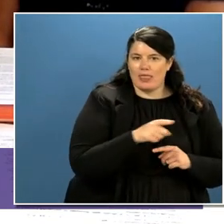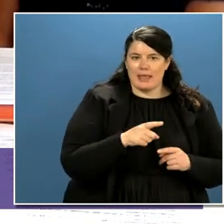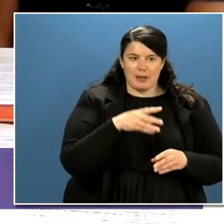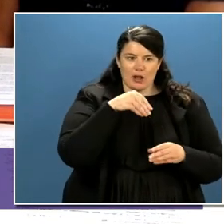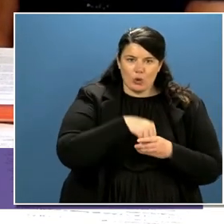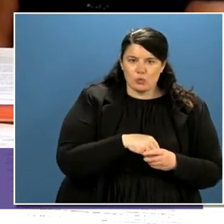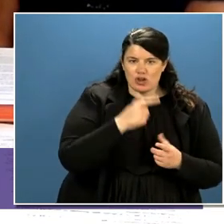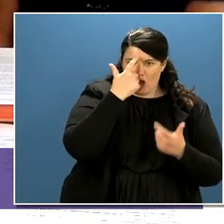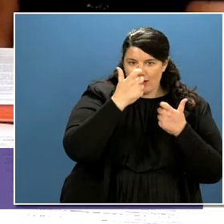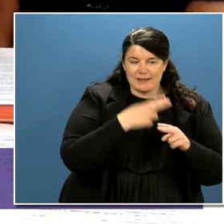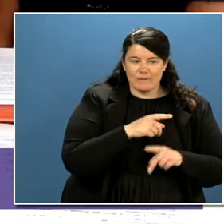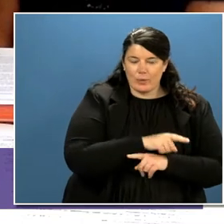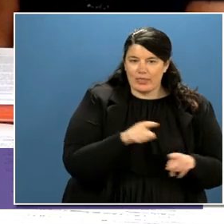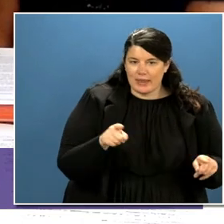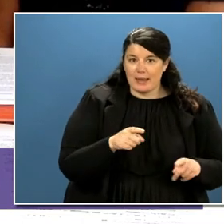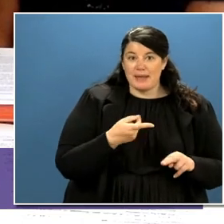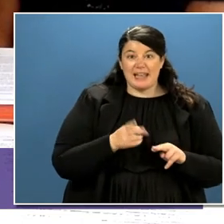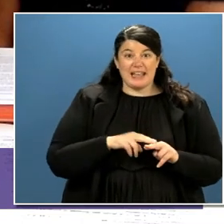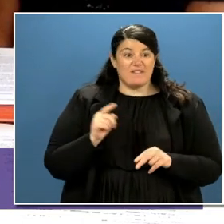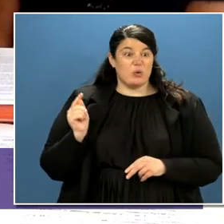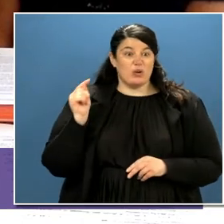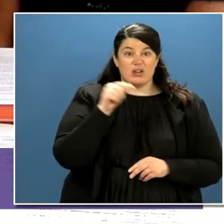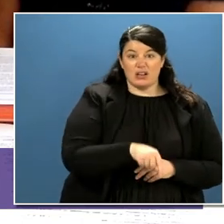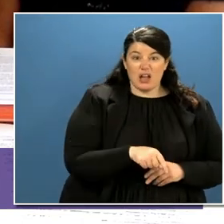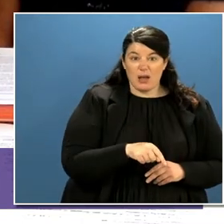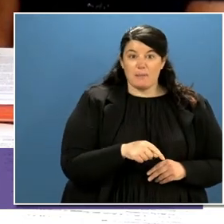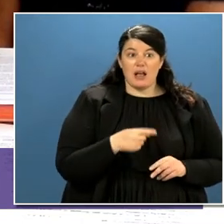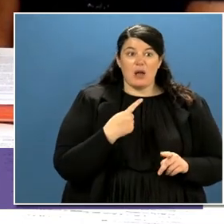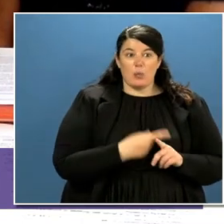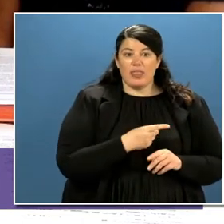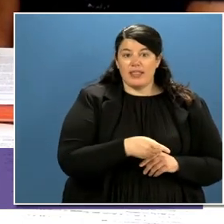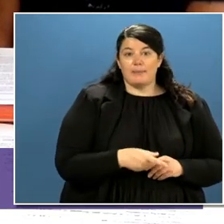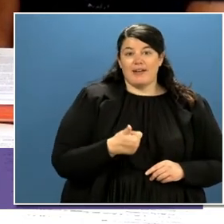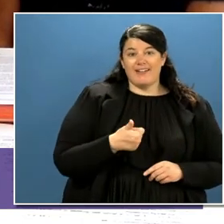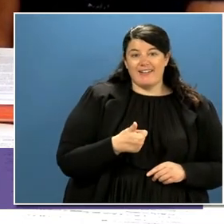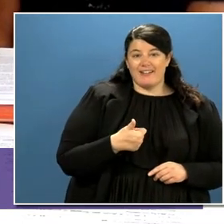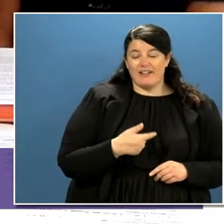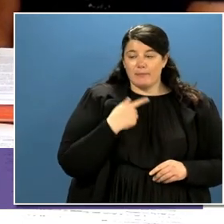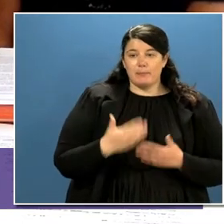if you miss the mark it can come across a bit tokenistic, tickbox, yes, we are doing that because we have to, and move on.